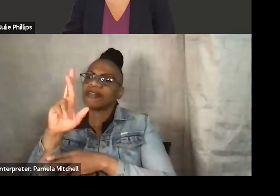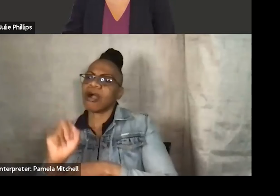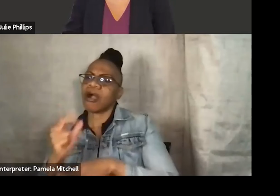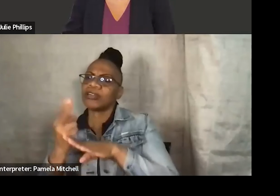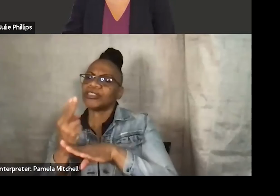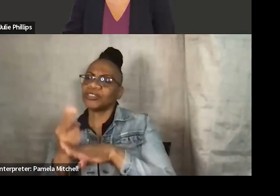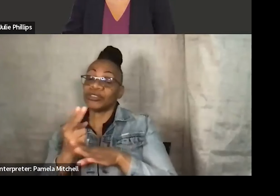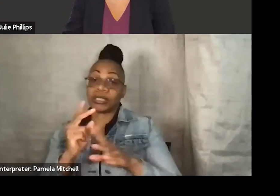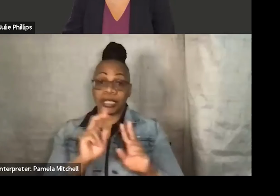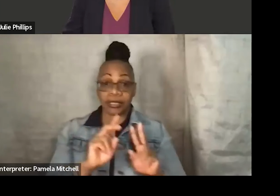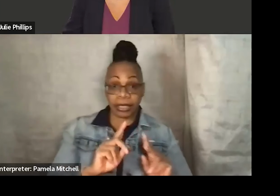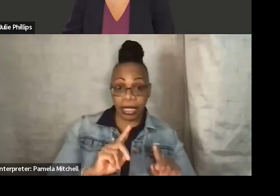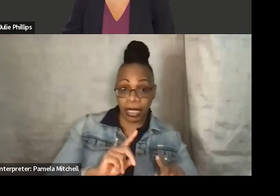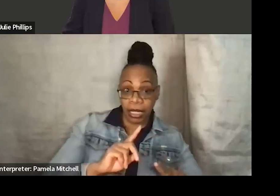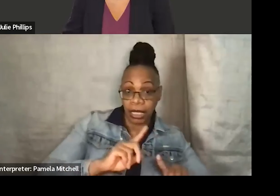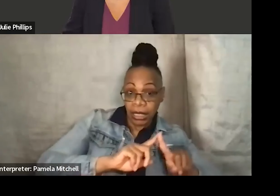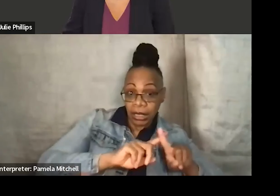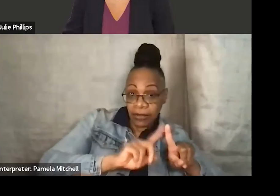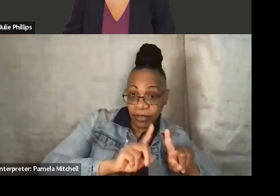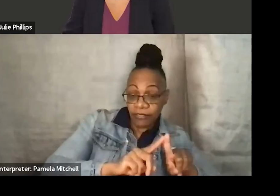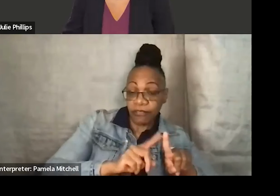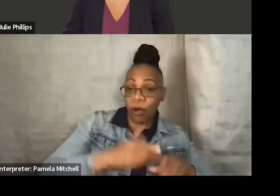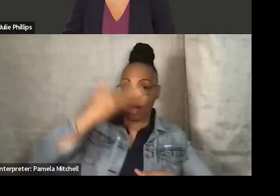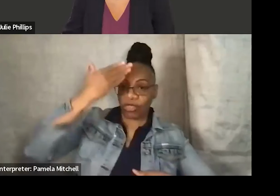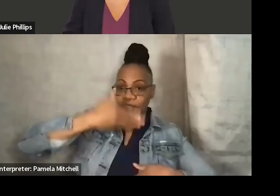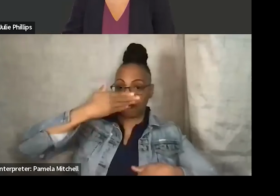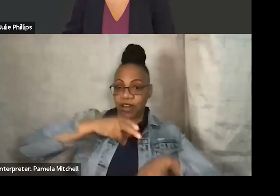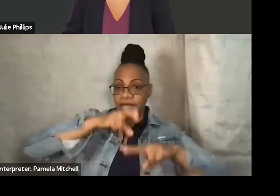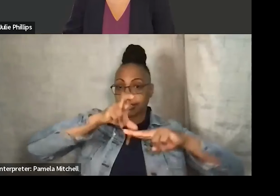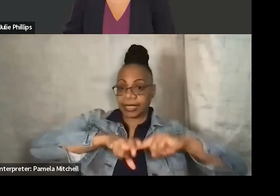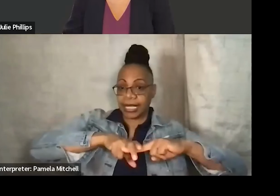"between the front seat and the passenger area, et cetera?"